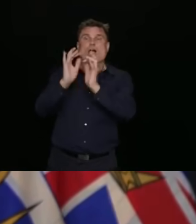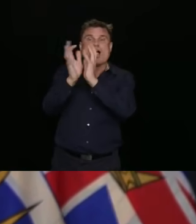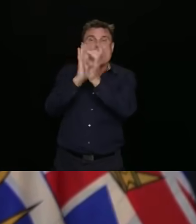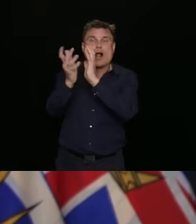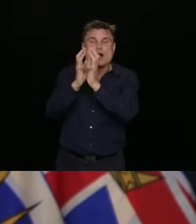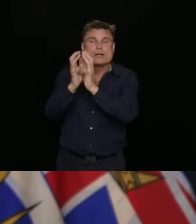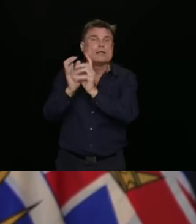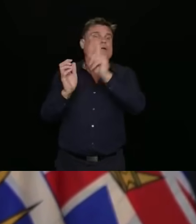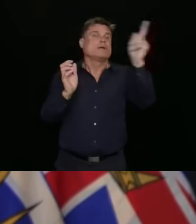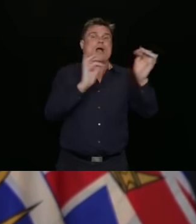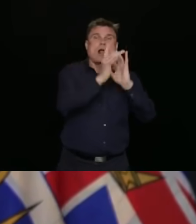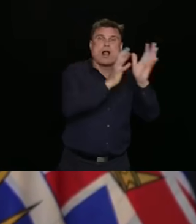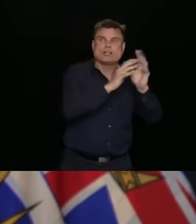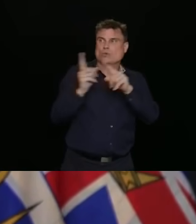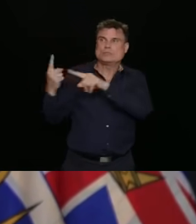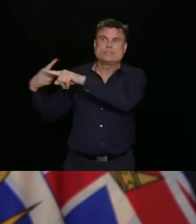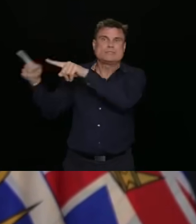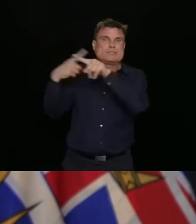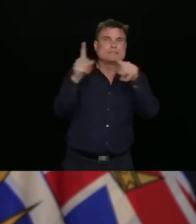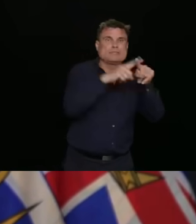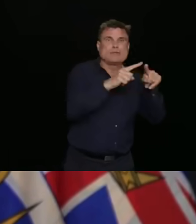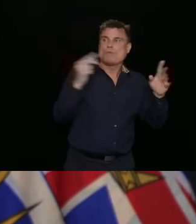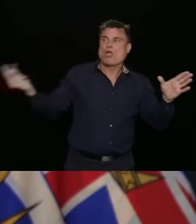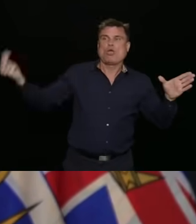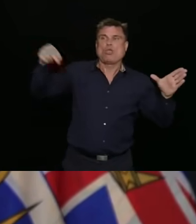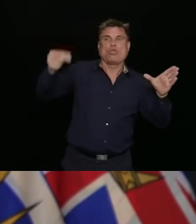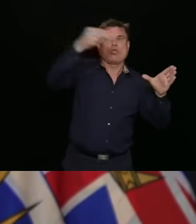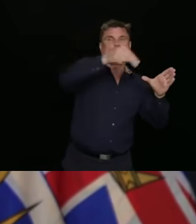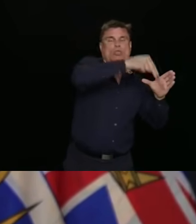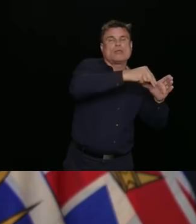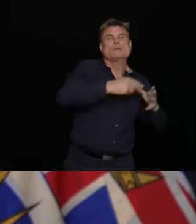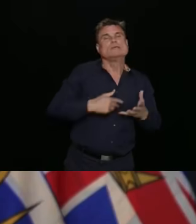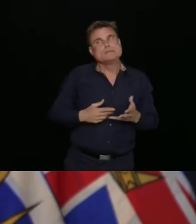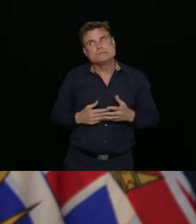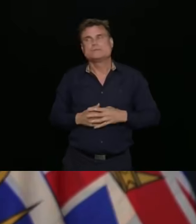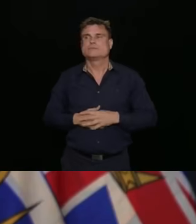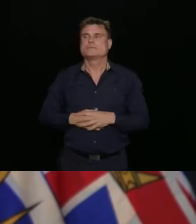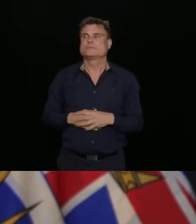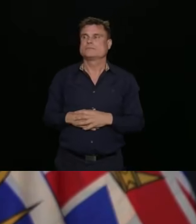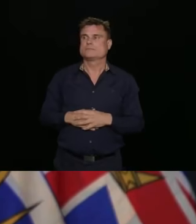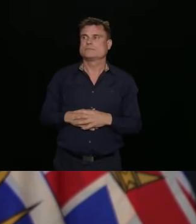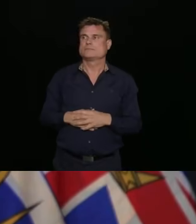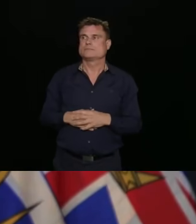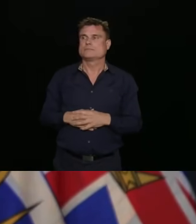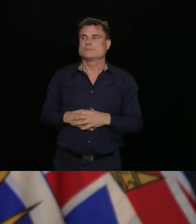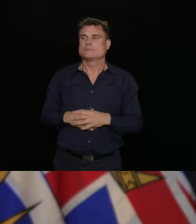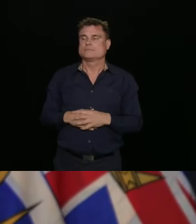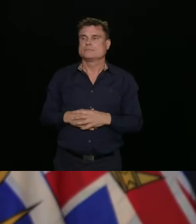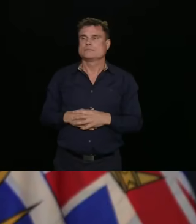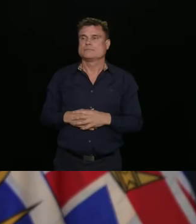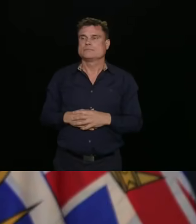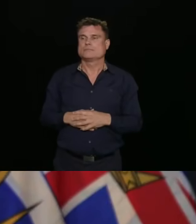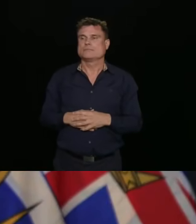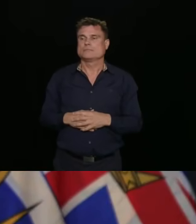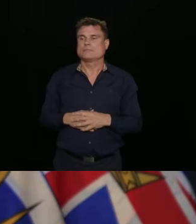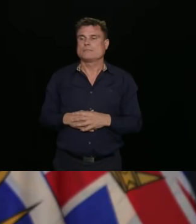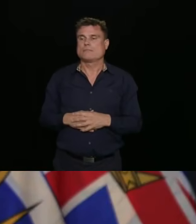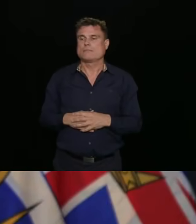we know that people from other parts of Canada are coming here as well. We need to continue to do the things that allow